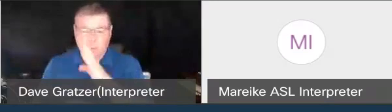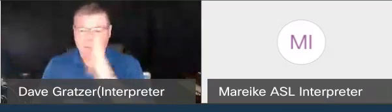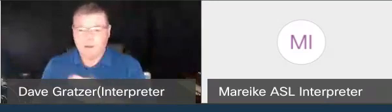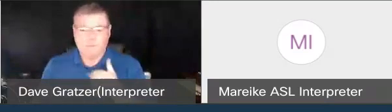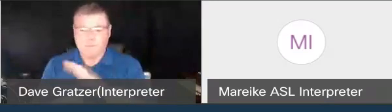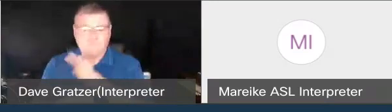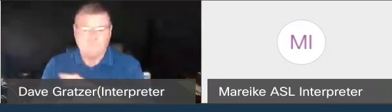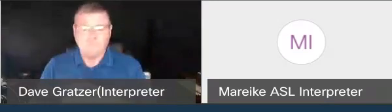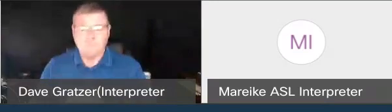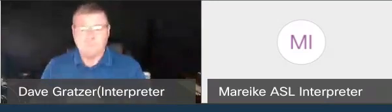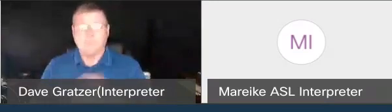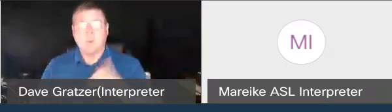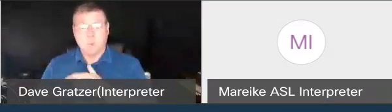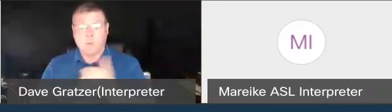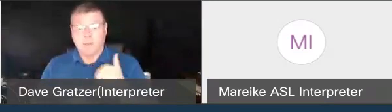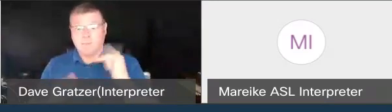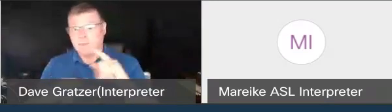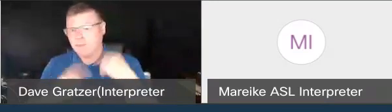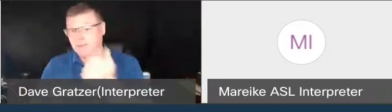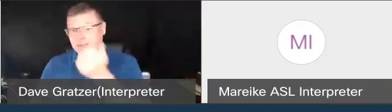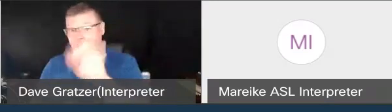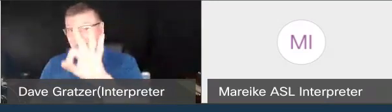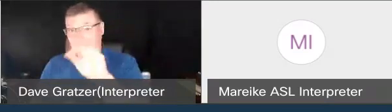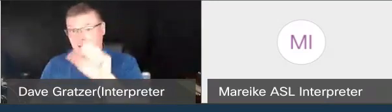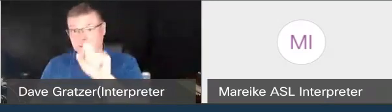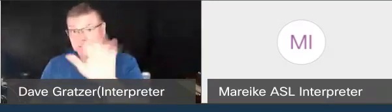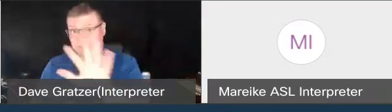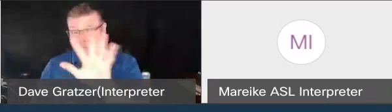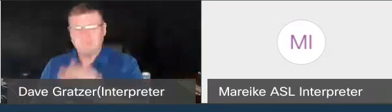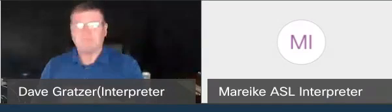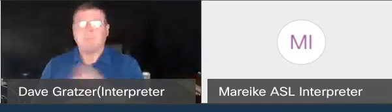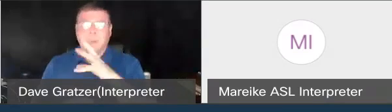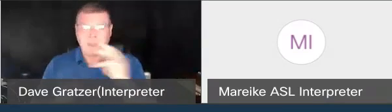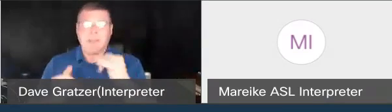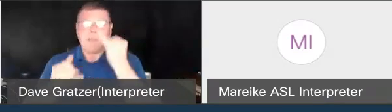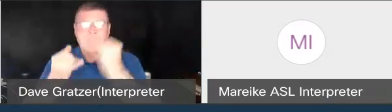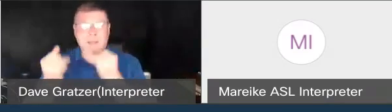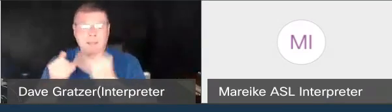but we've had that since the 1990s, uh, in our community. And then lastly, when it comes to peer,